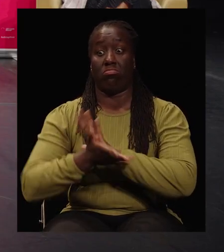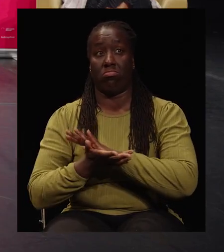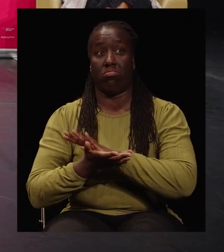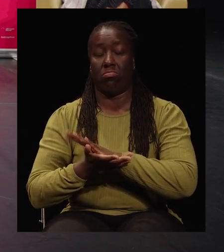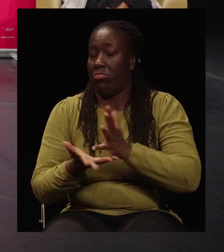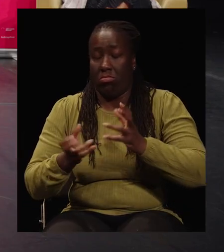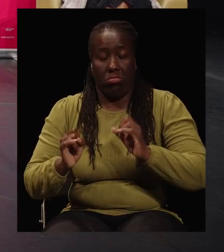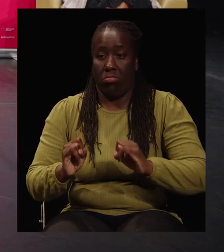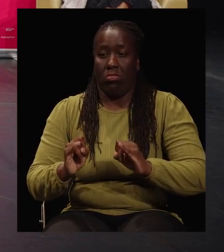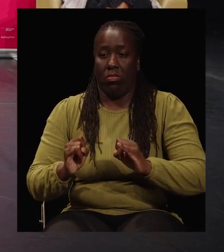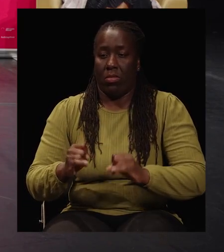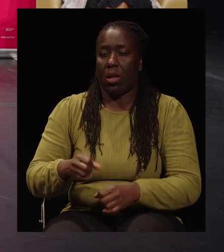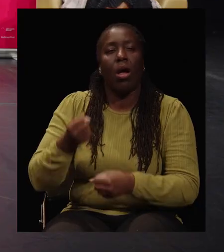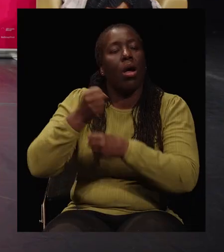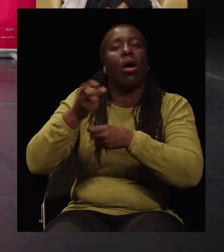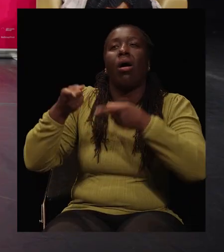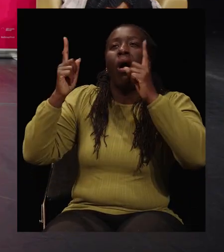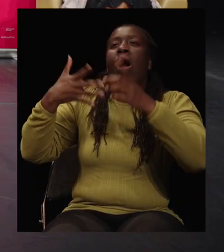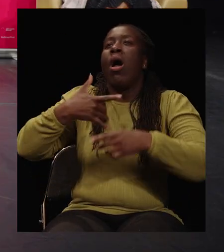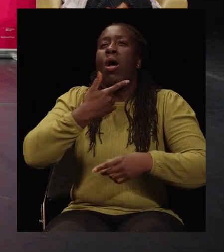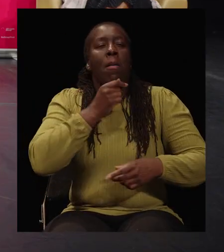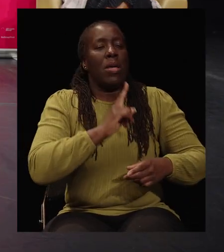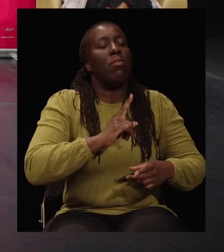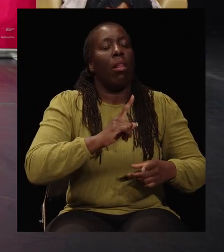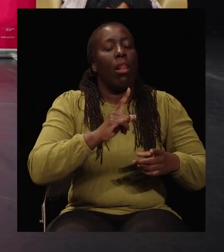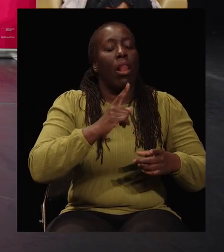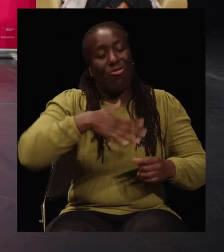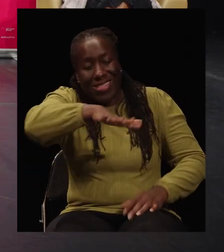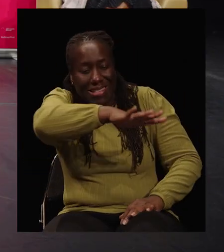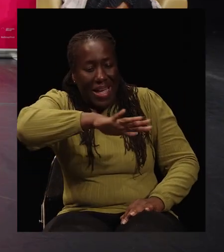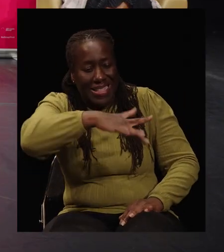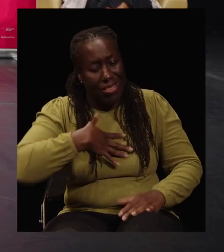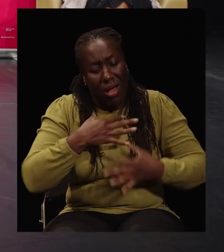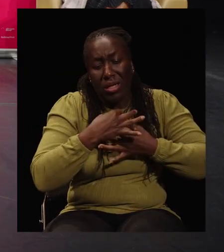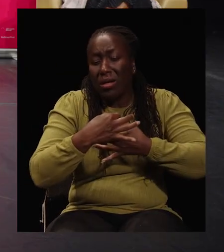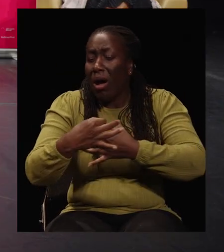there's people in spaces, cultural spaces that have desire for greater representation